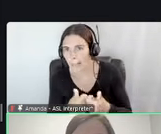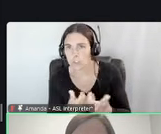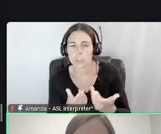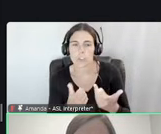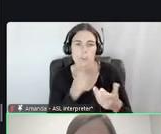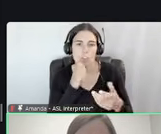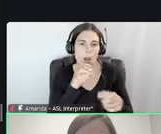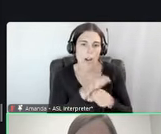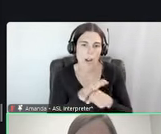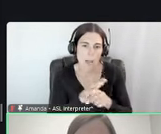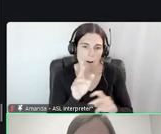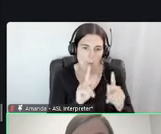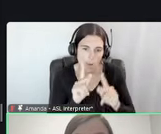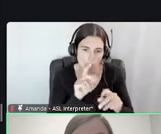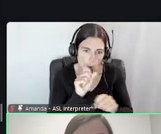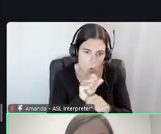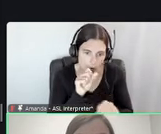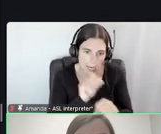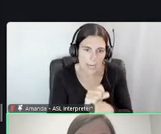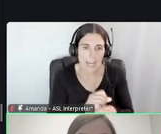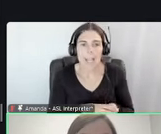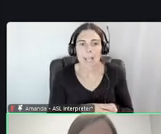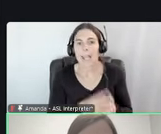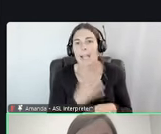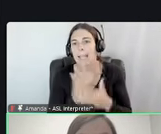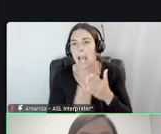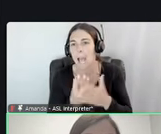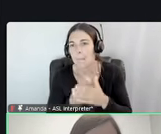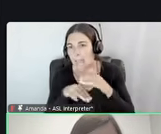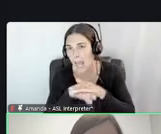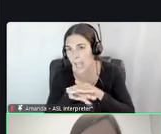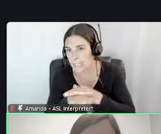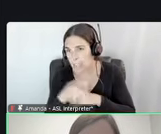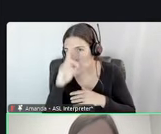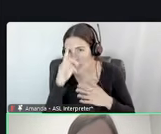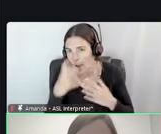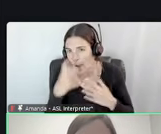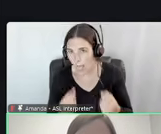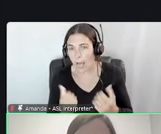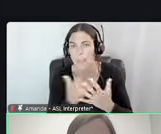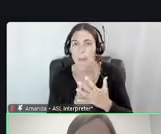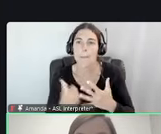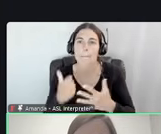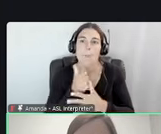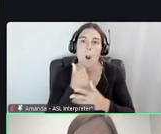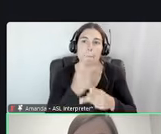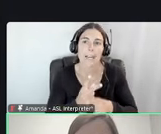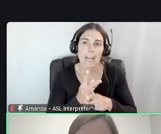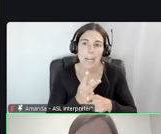hospital sustainability, gaps in access to mental health and primary care services, and access to